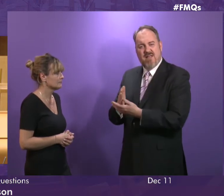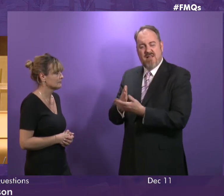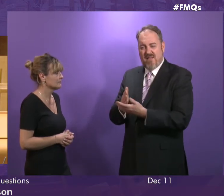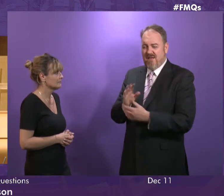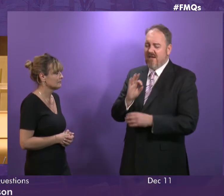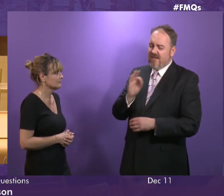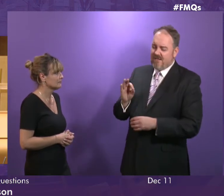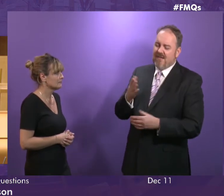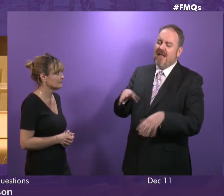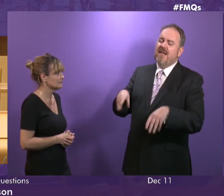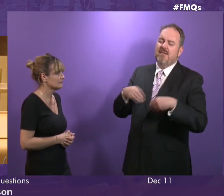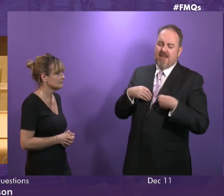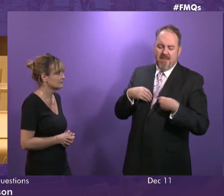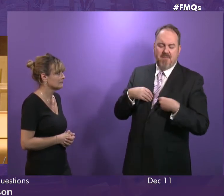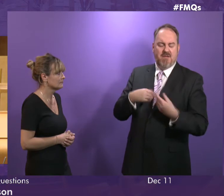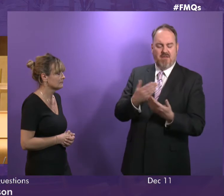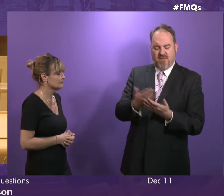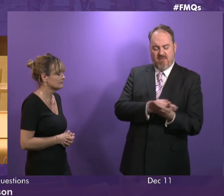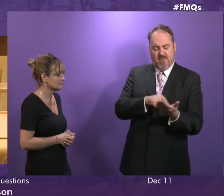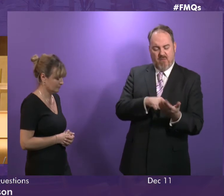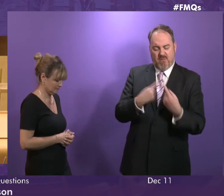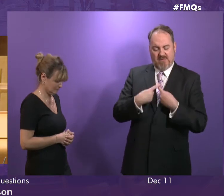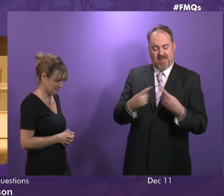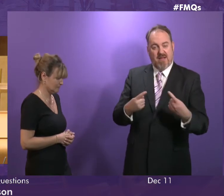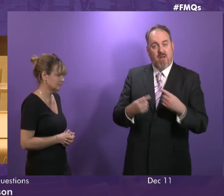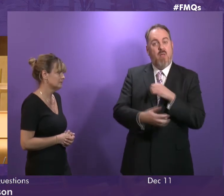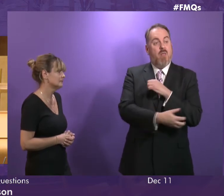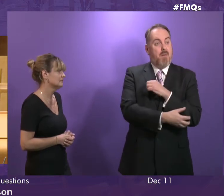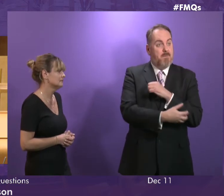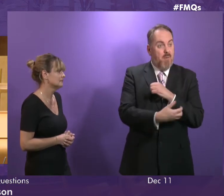author of the report’s conclusion that, in Scotland, the poorer someone is the fewer